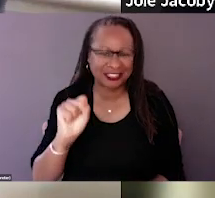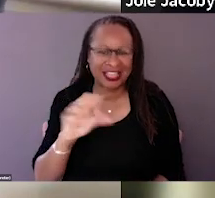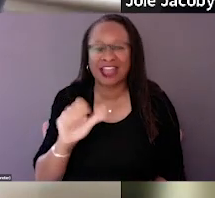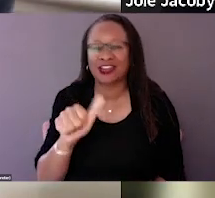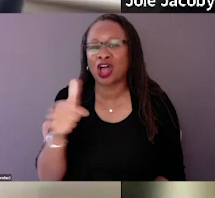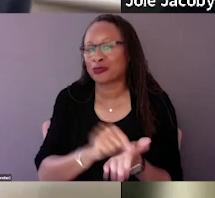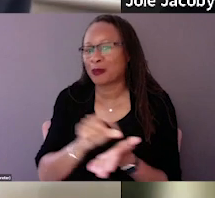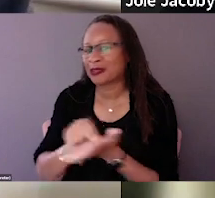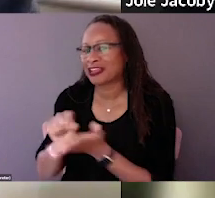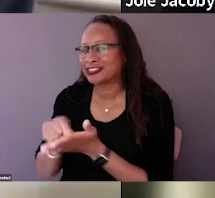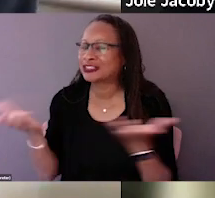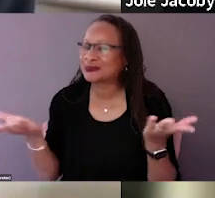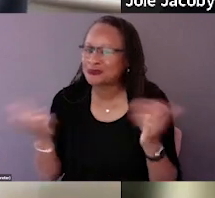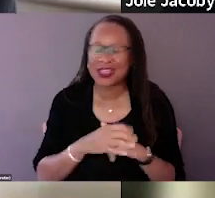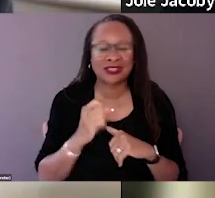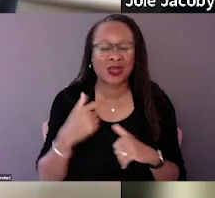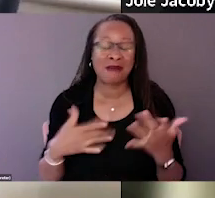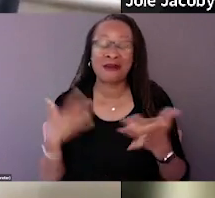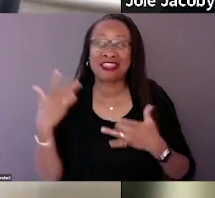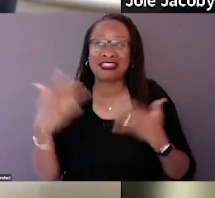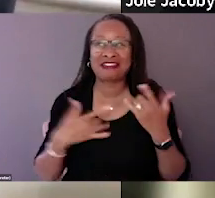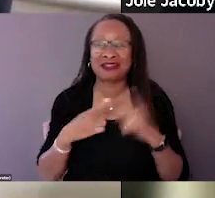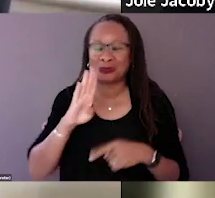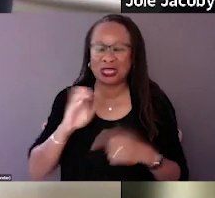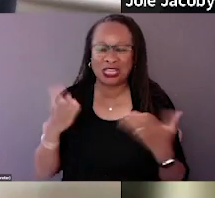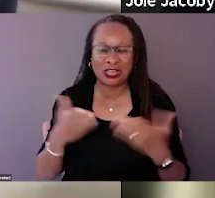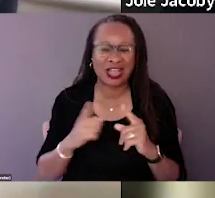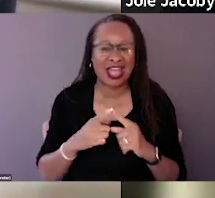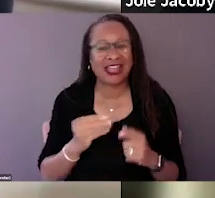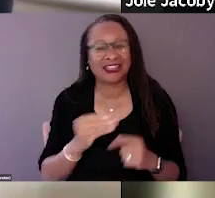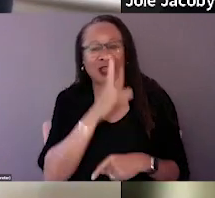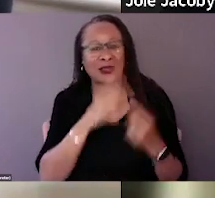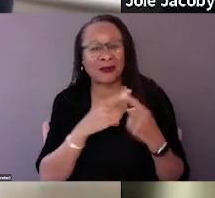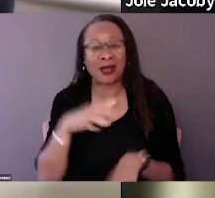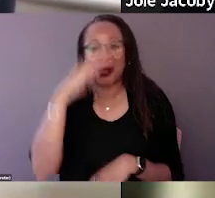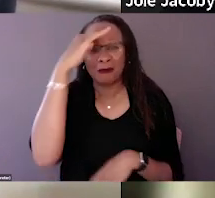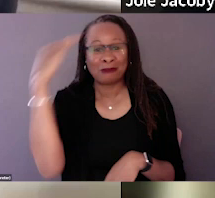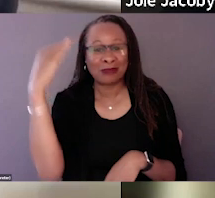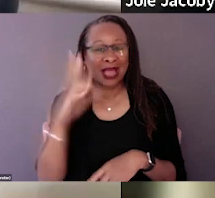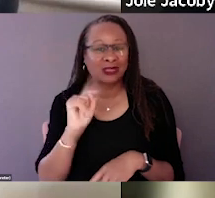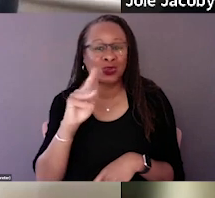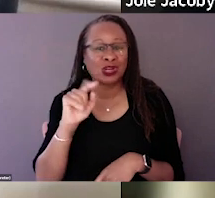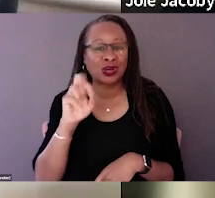So, I am thrilled to be here and talking about "Black Twitter: A People's History."